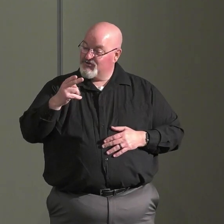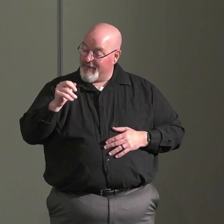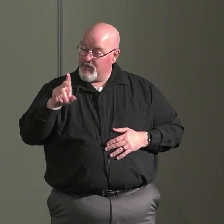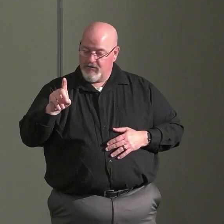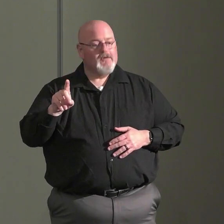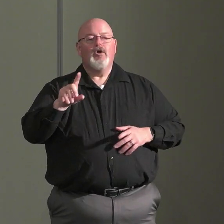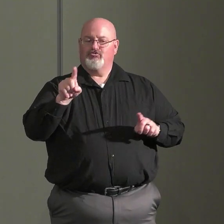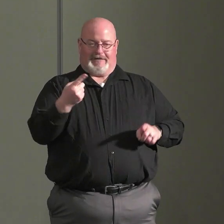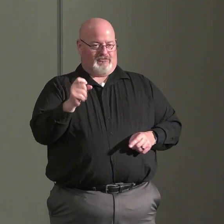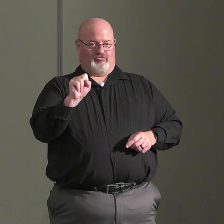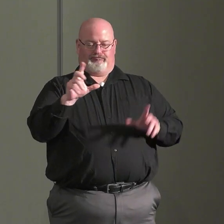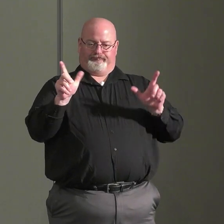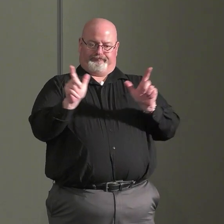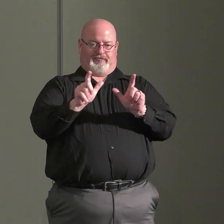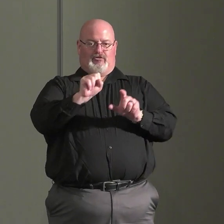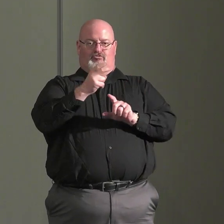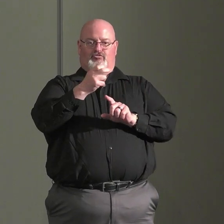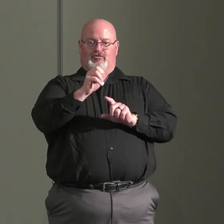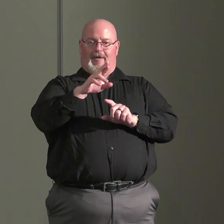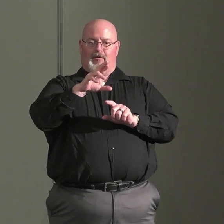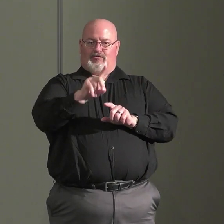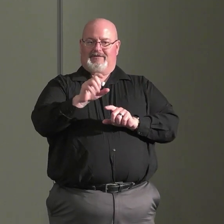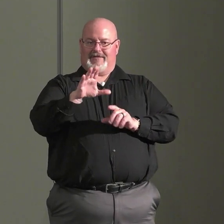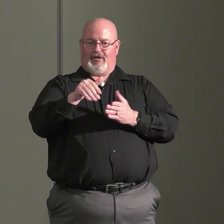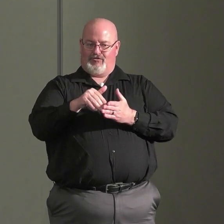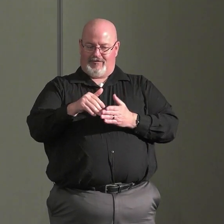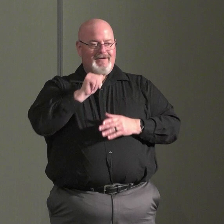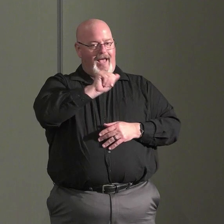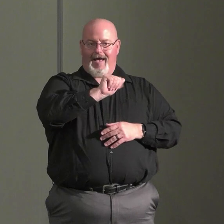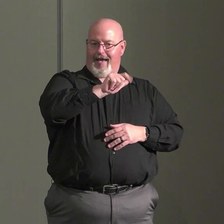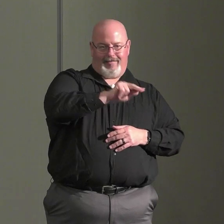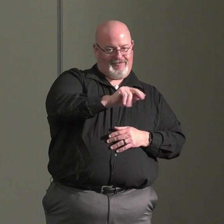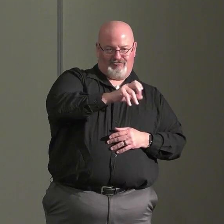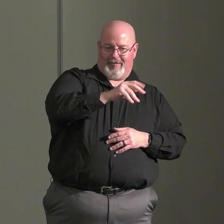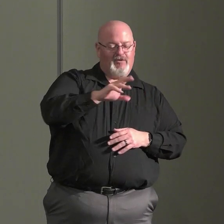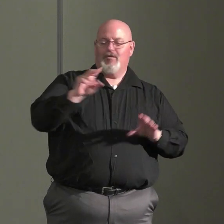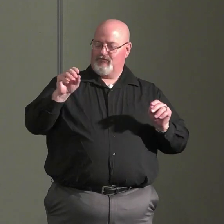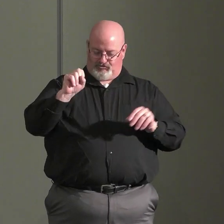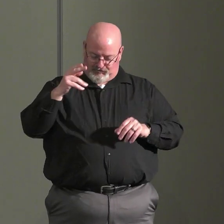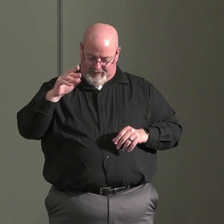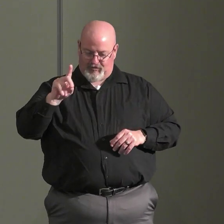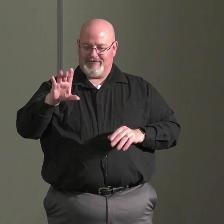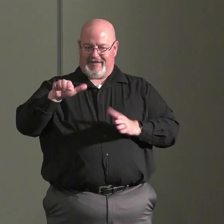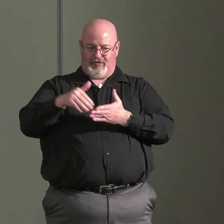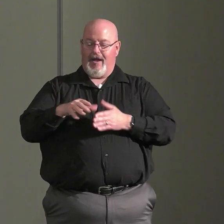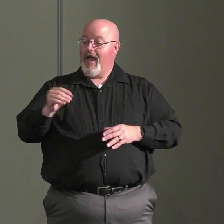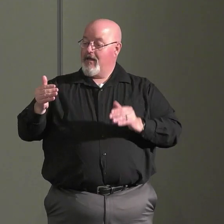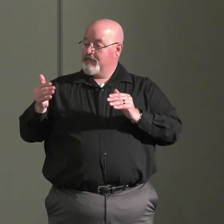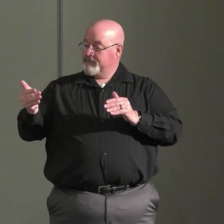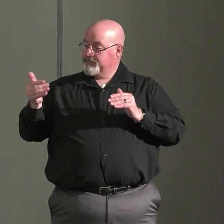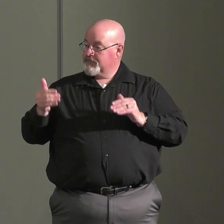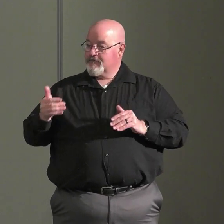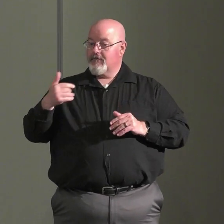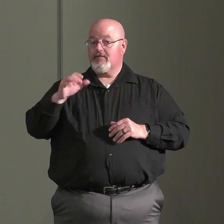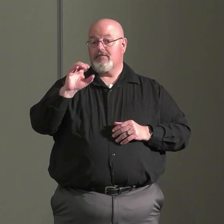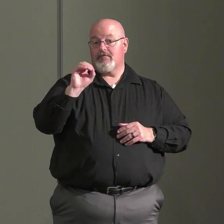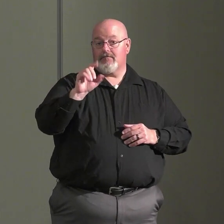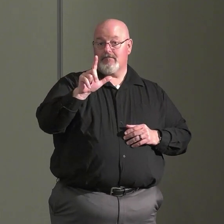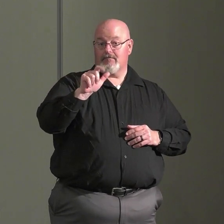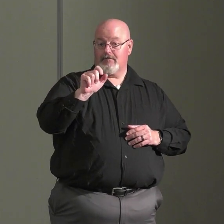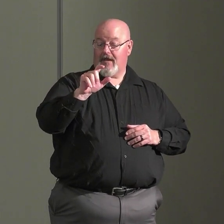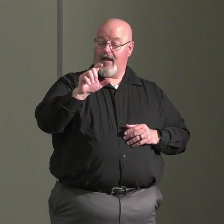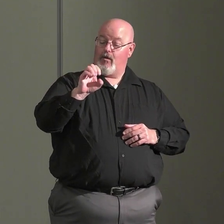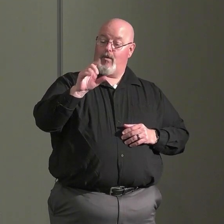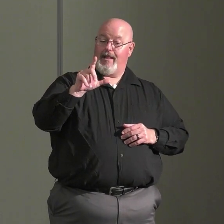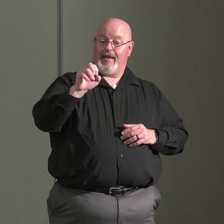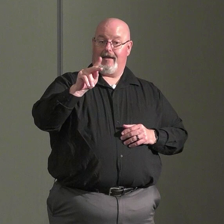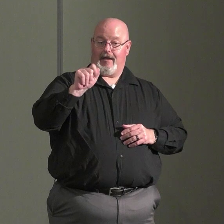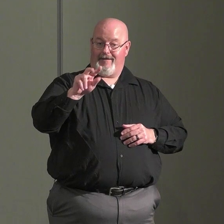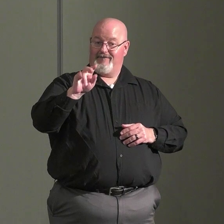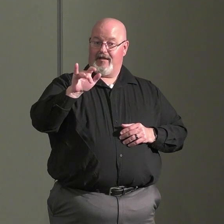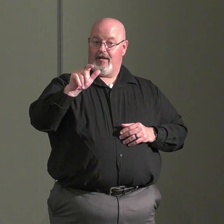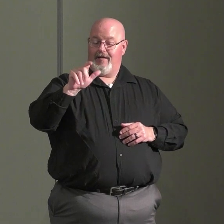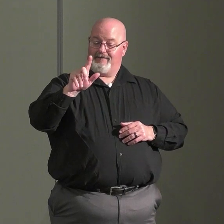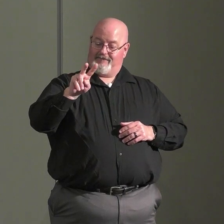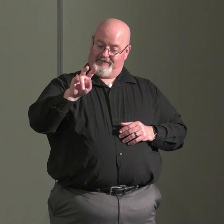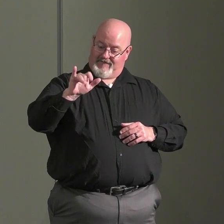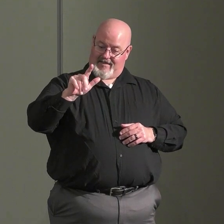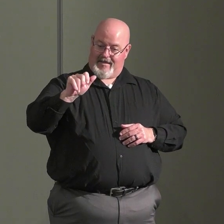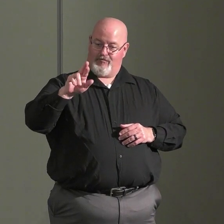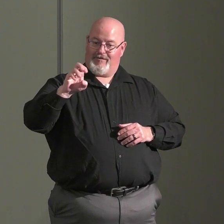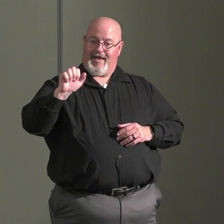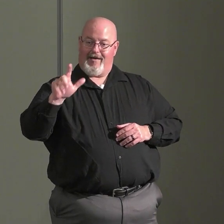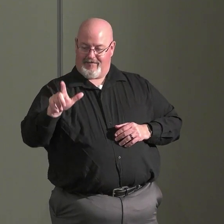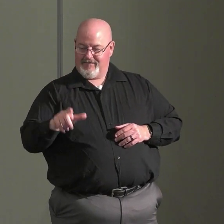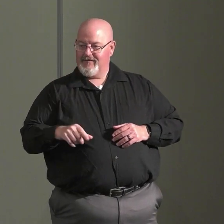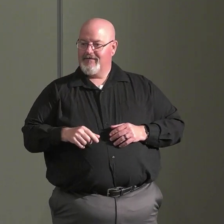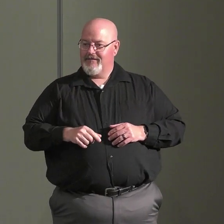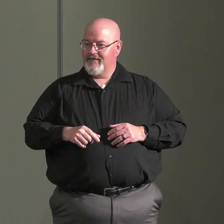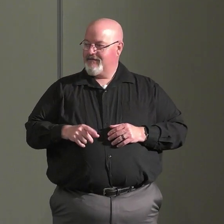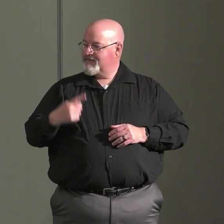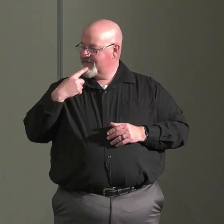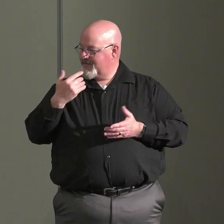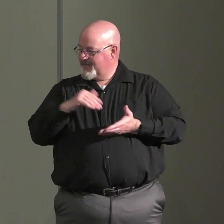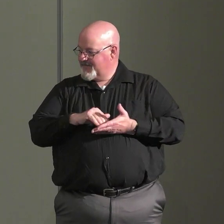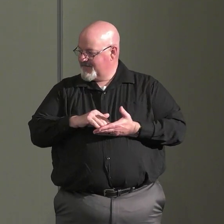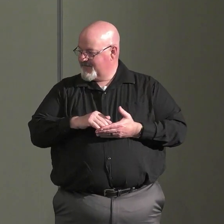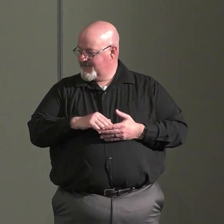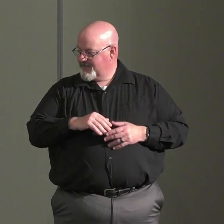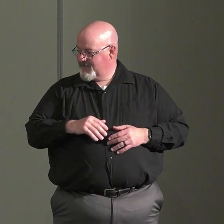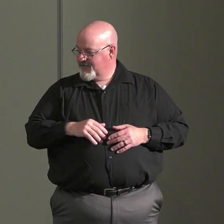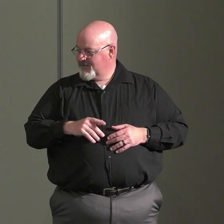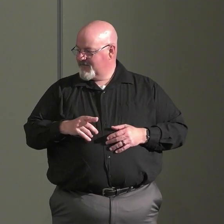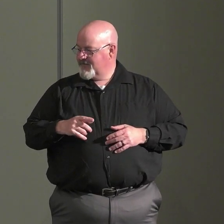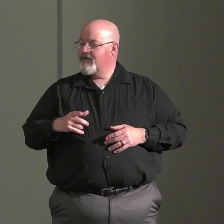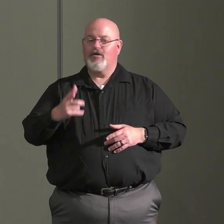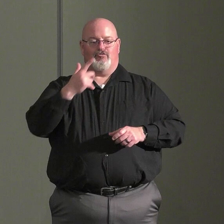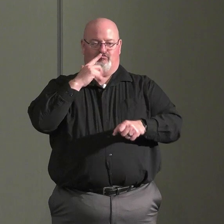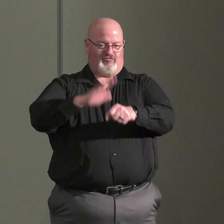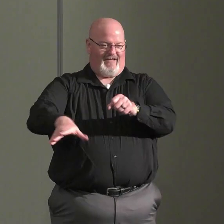Okay. Good. And then we have Olenka Villarreal. Say it again. Good enough. Get her